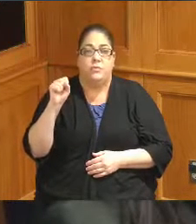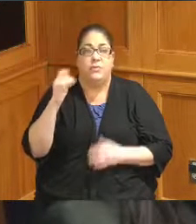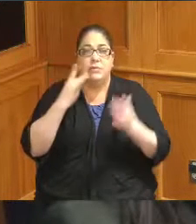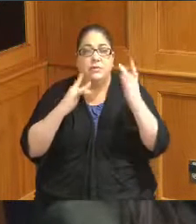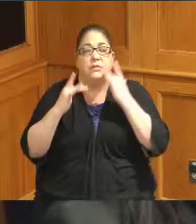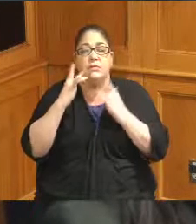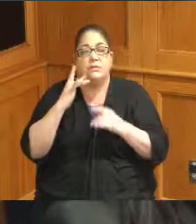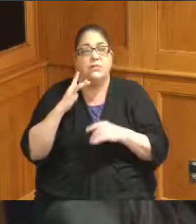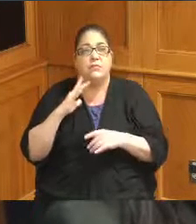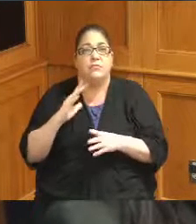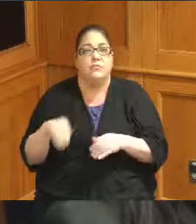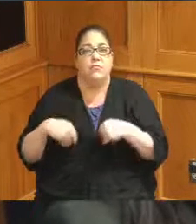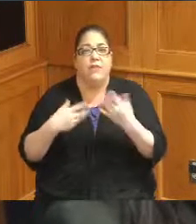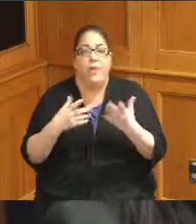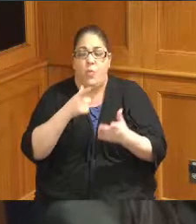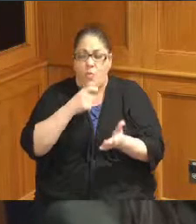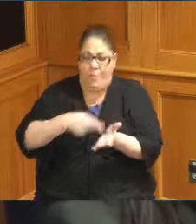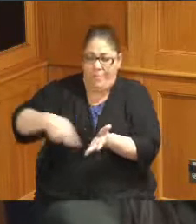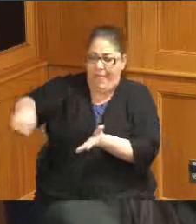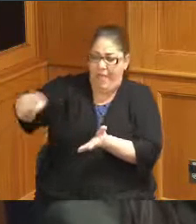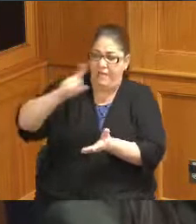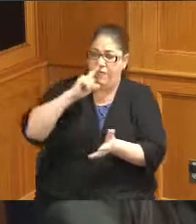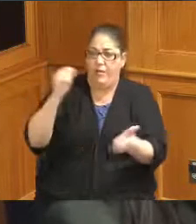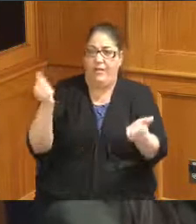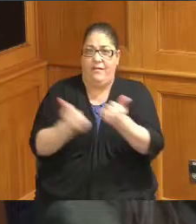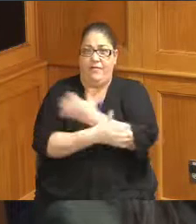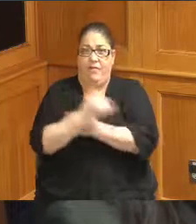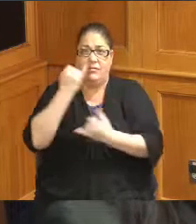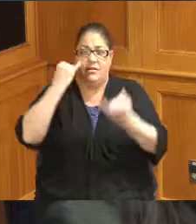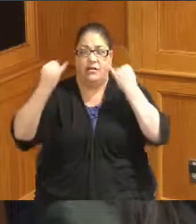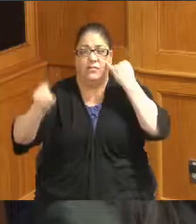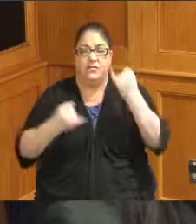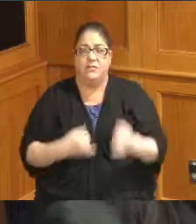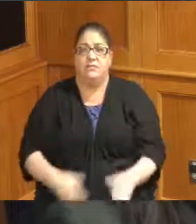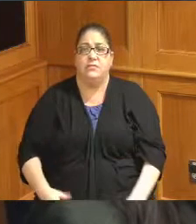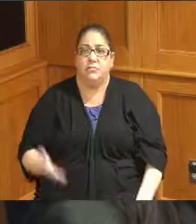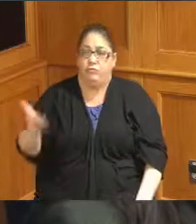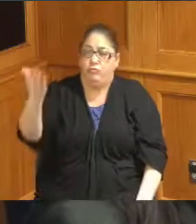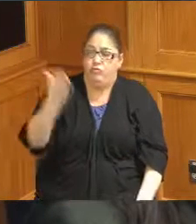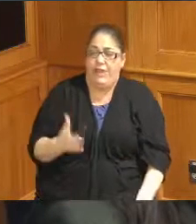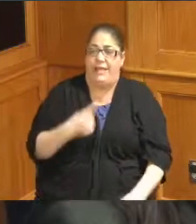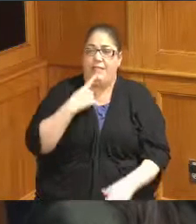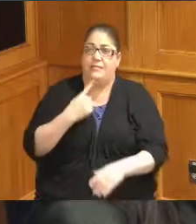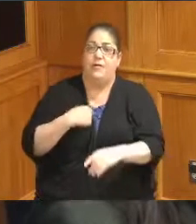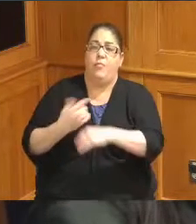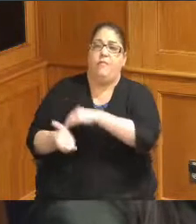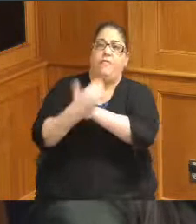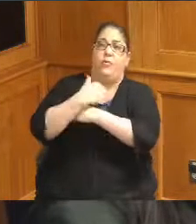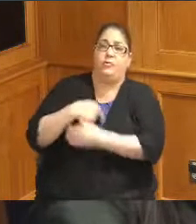so who's paying for all these ideas and then I also want to say that as